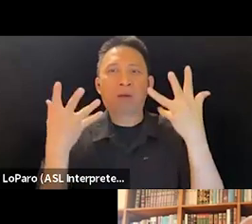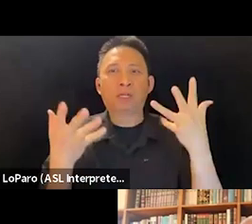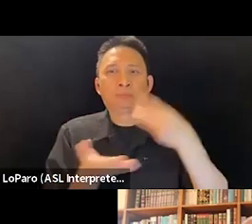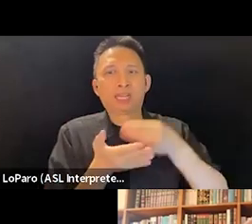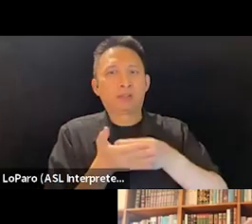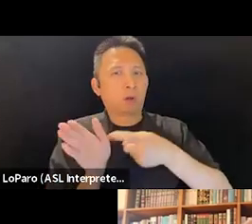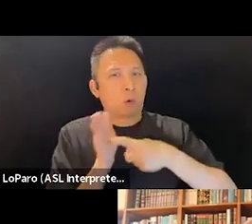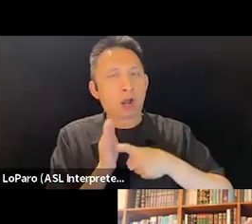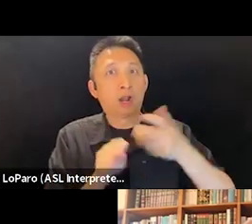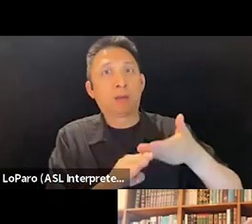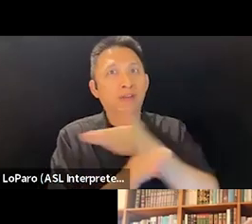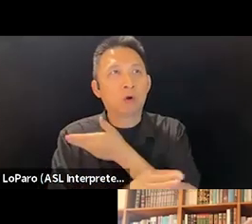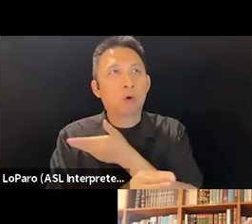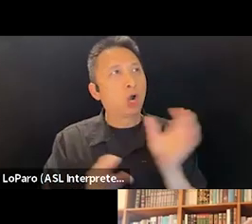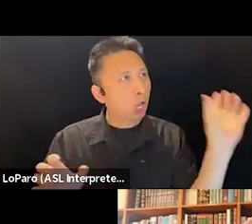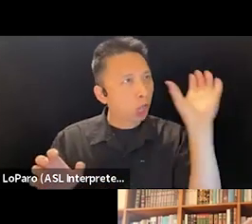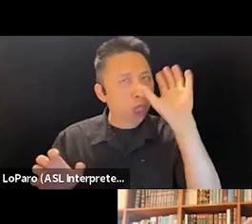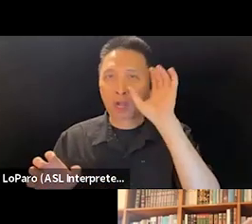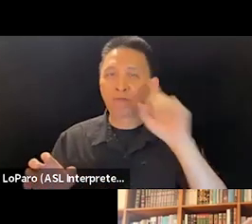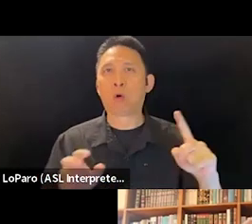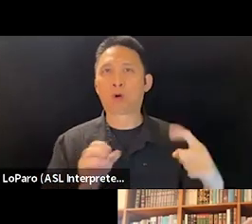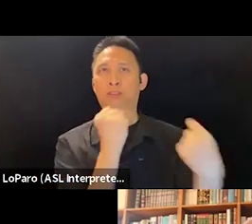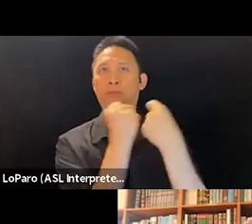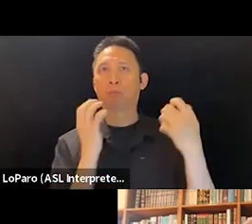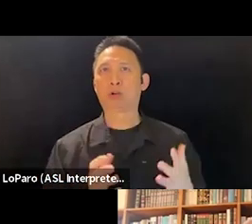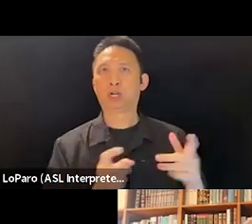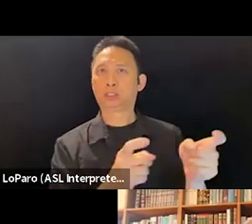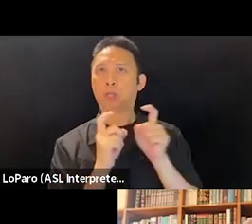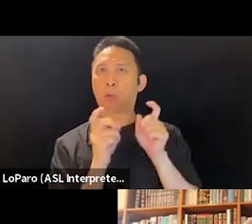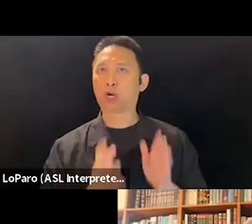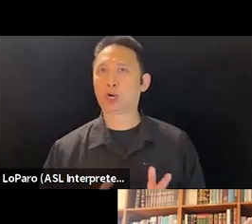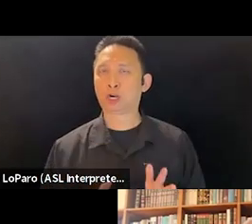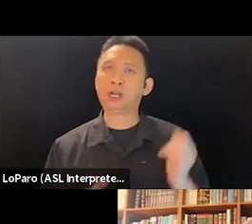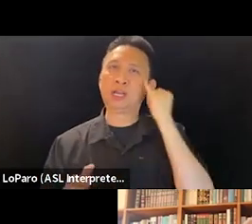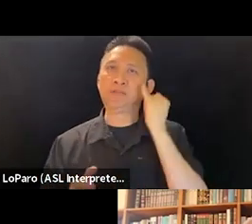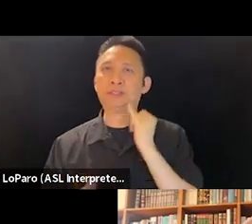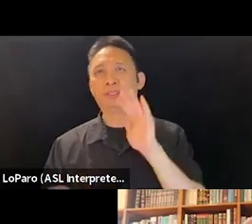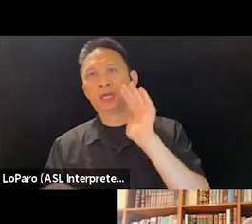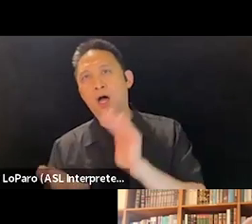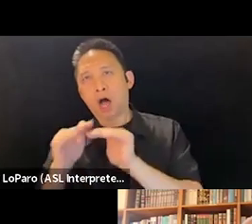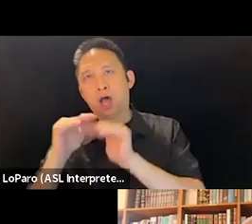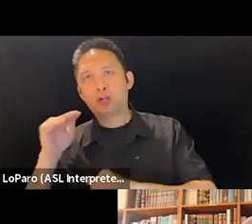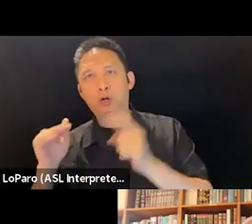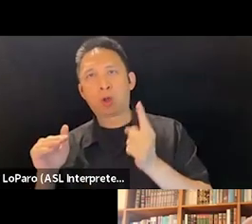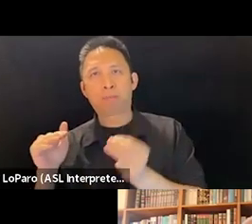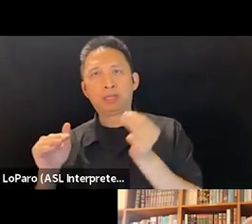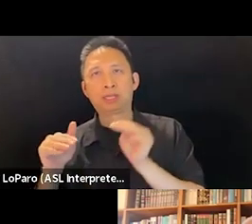before you go shopping for money. Because if it's at the lower end, for example, it might be relatively easy.